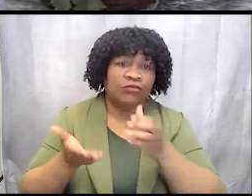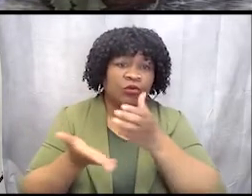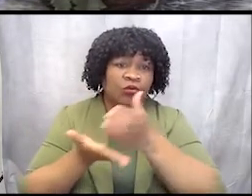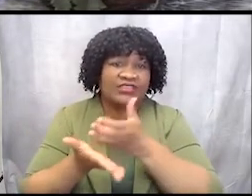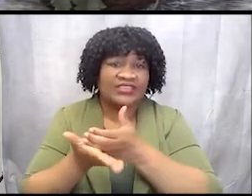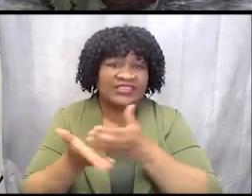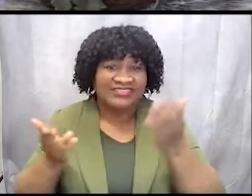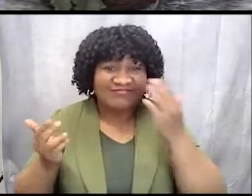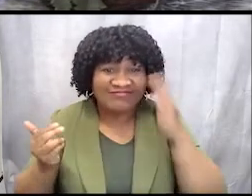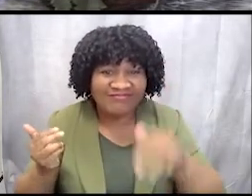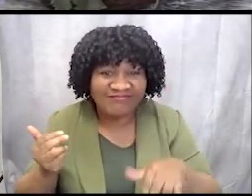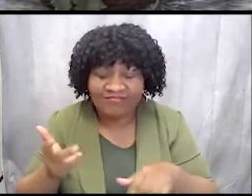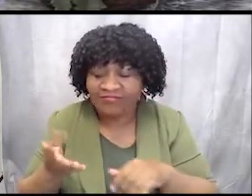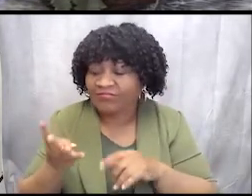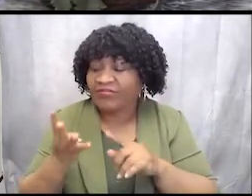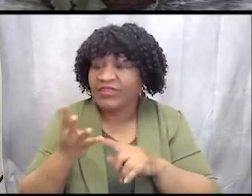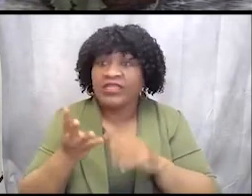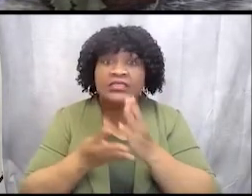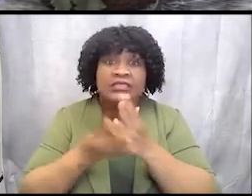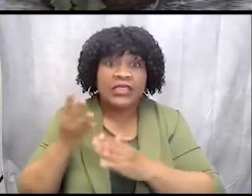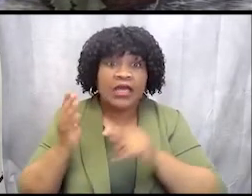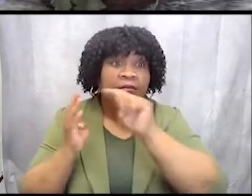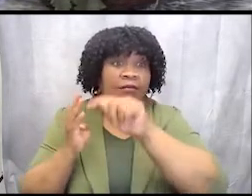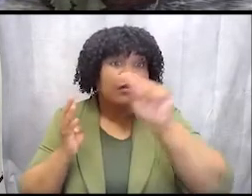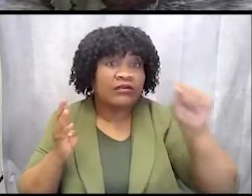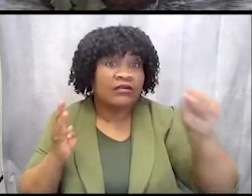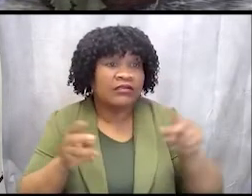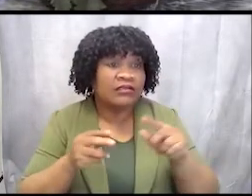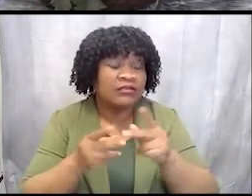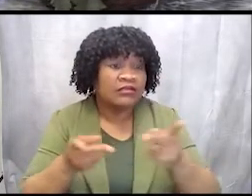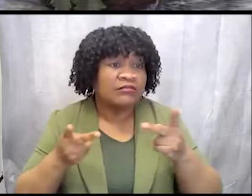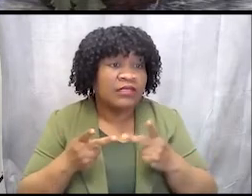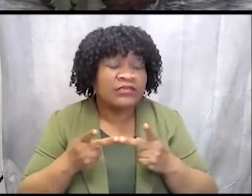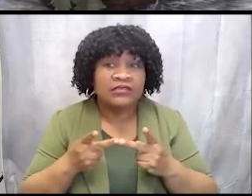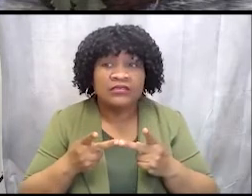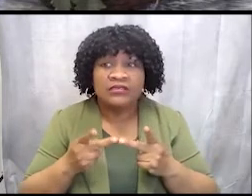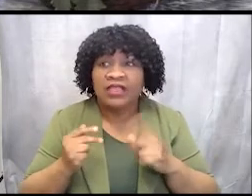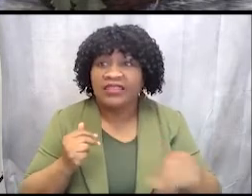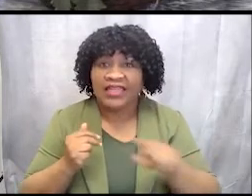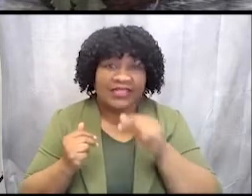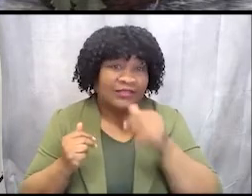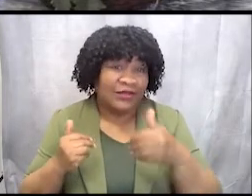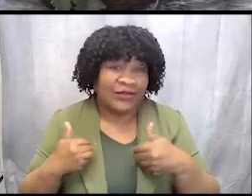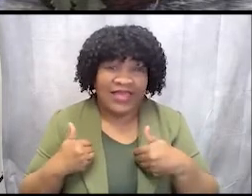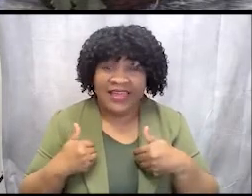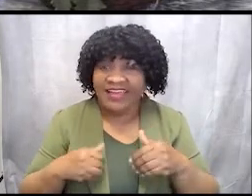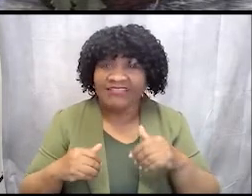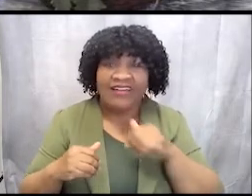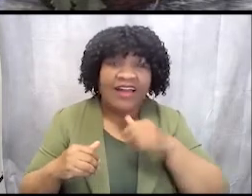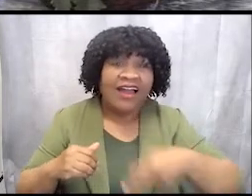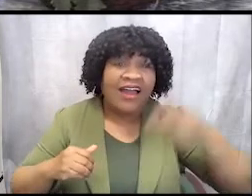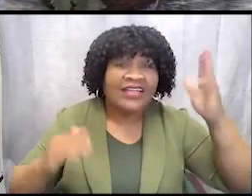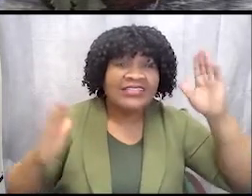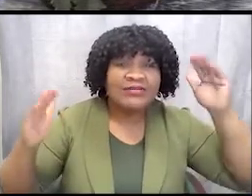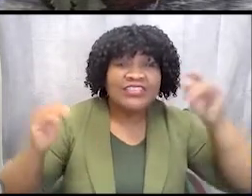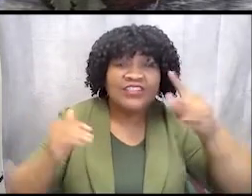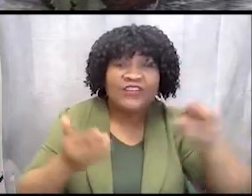We know that there are communities where they just don't have high expectations for all of the students.